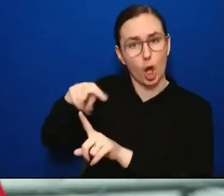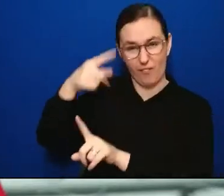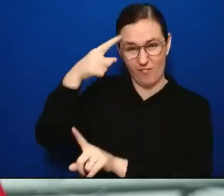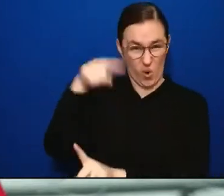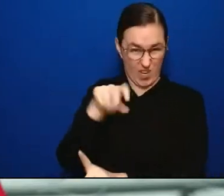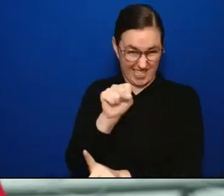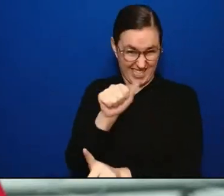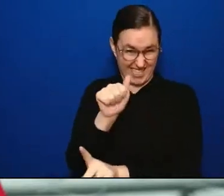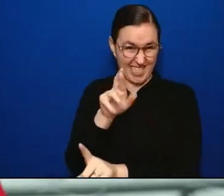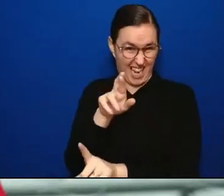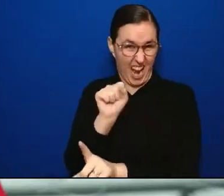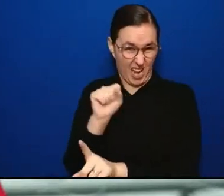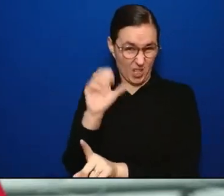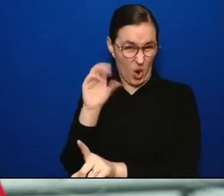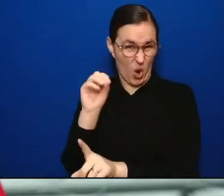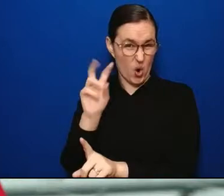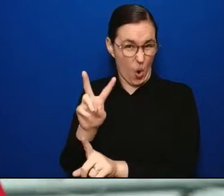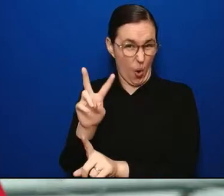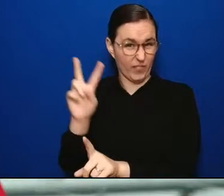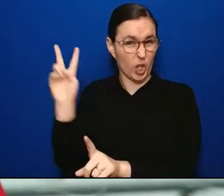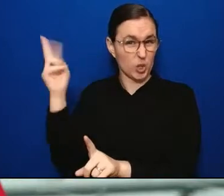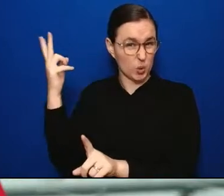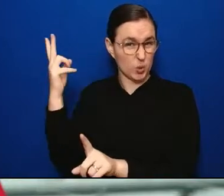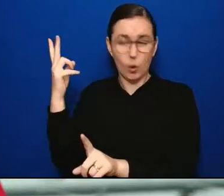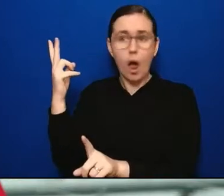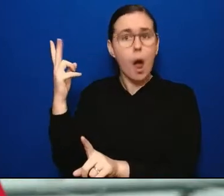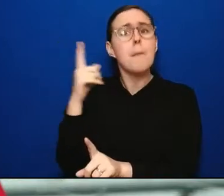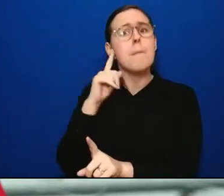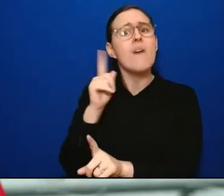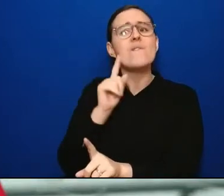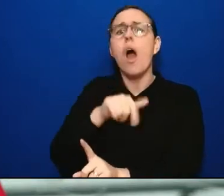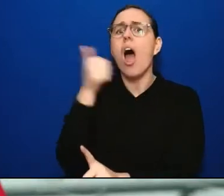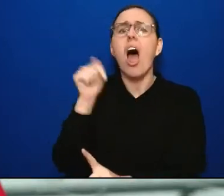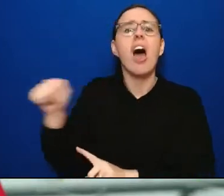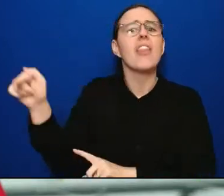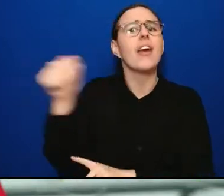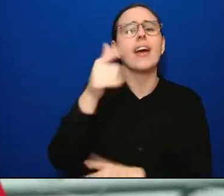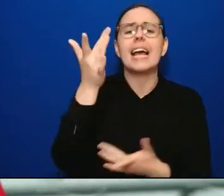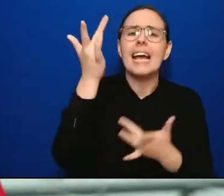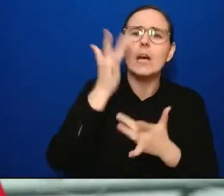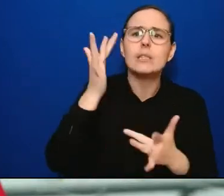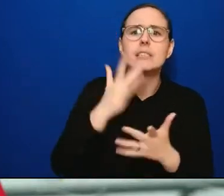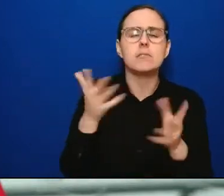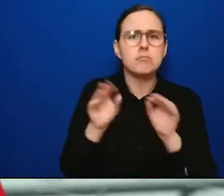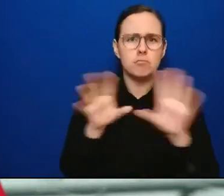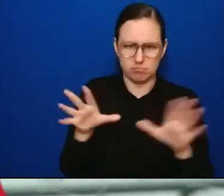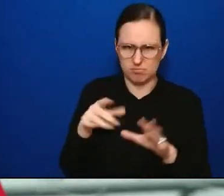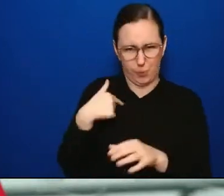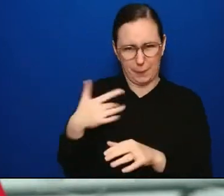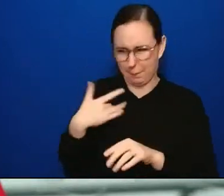for other Pathogens to help us understand what's circulating in